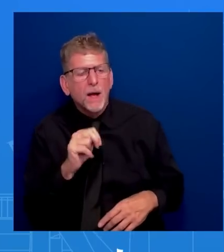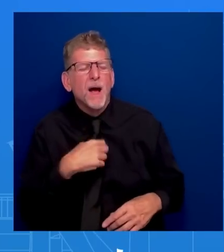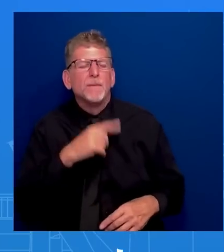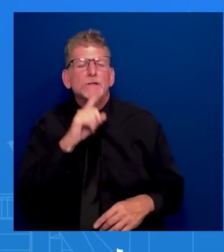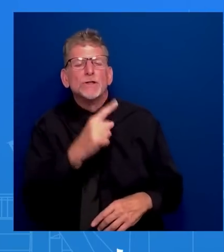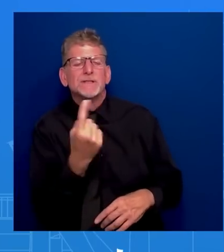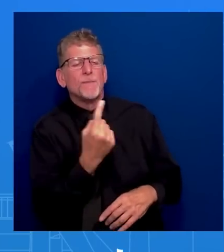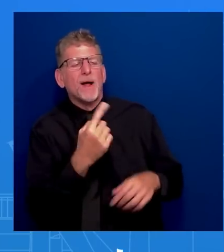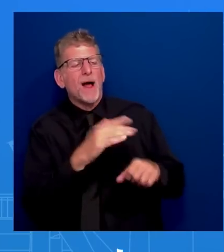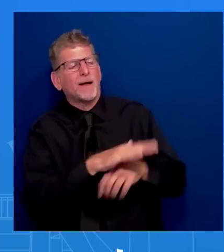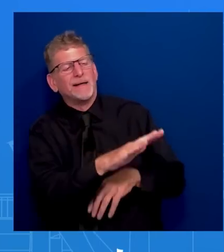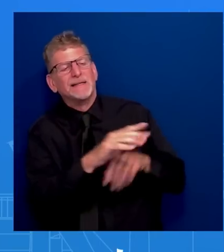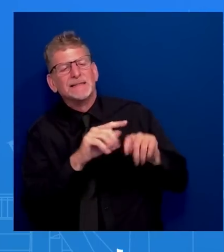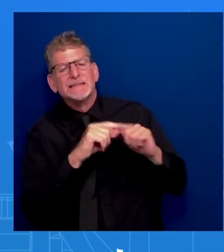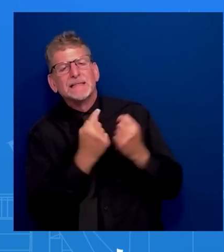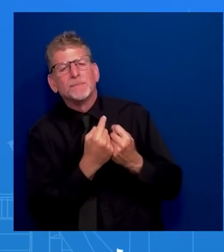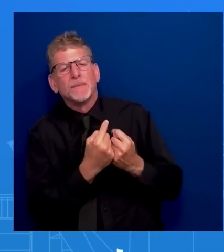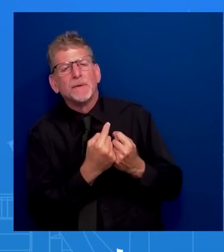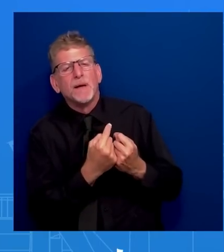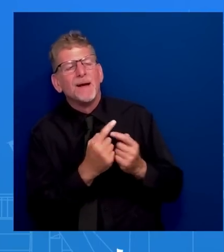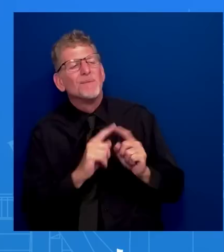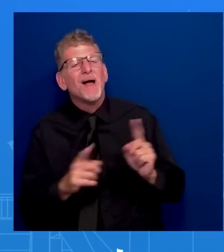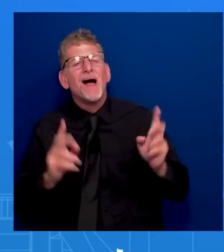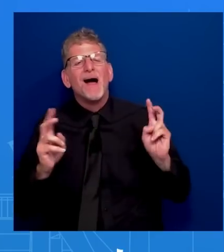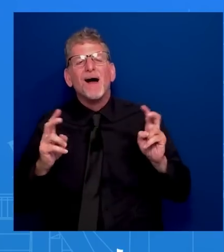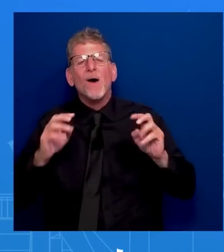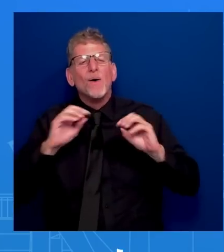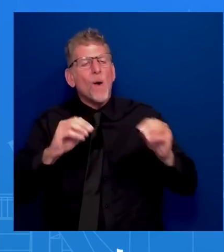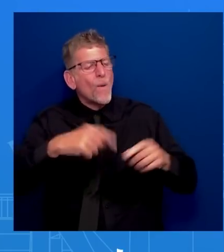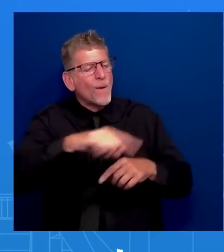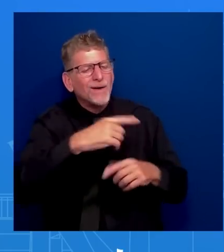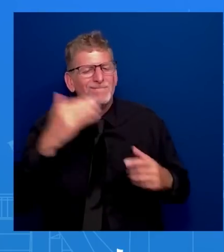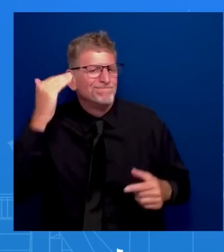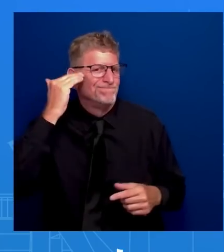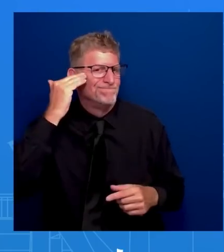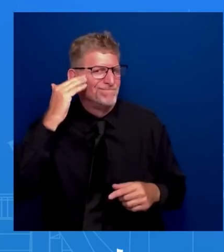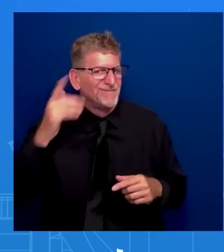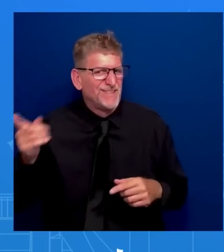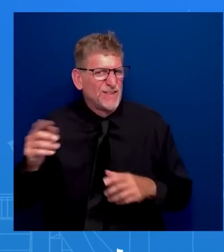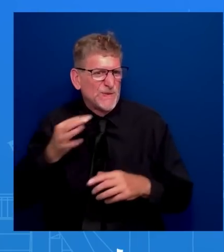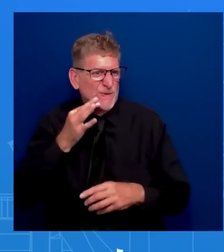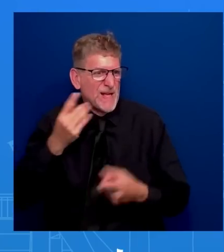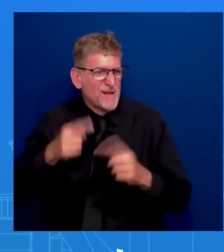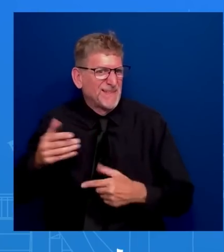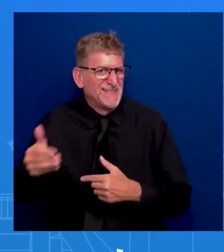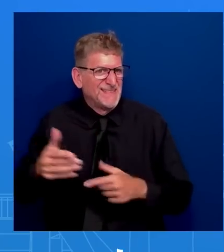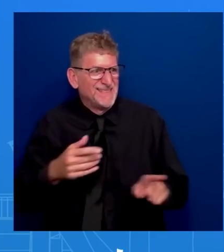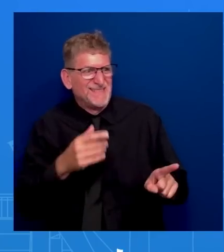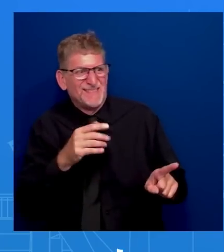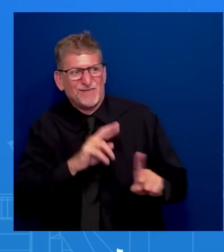We were not given a heads up, and we did not know about -- about what happened yesterday. The Press: Karine, can you speak to the West Wing communication afterwards